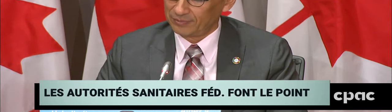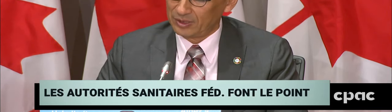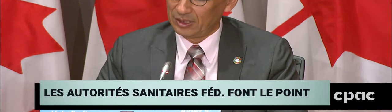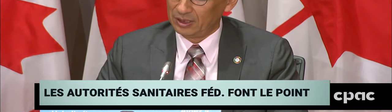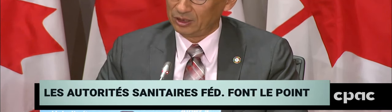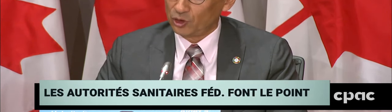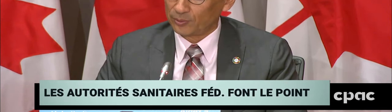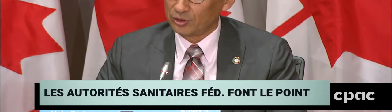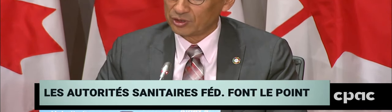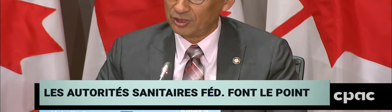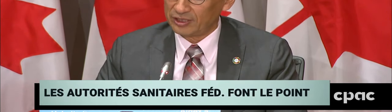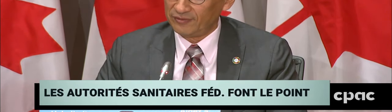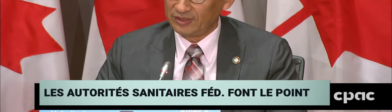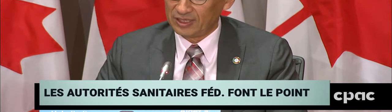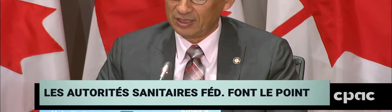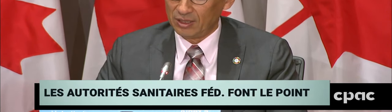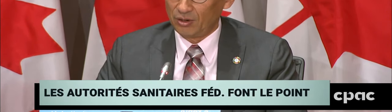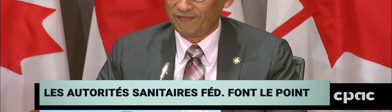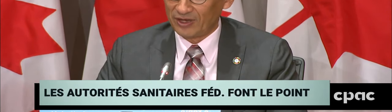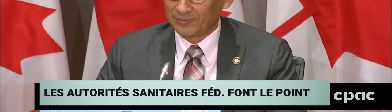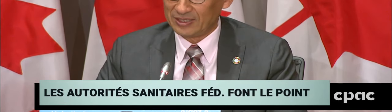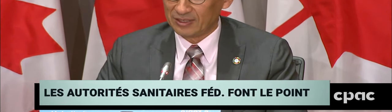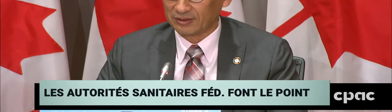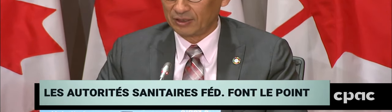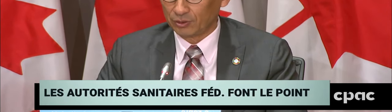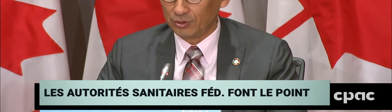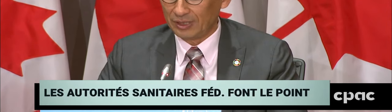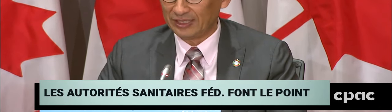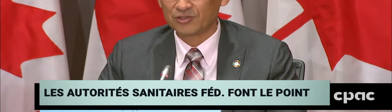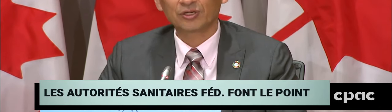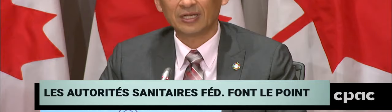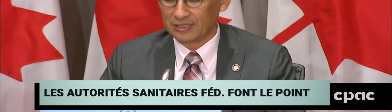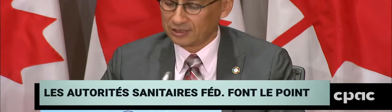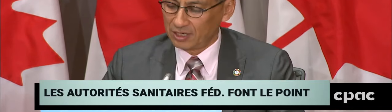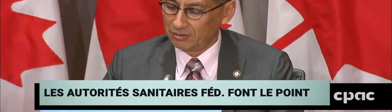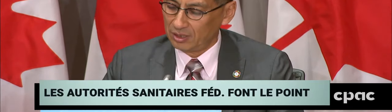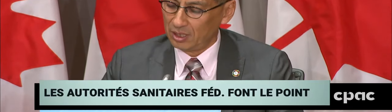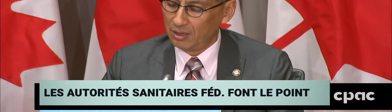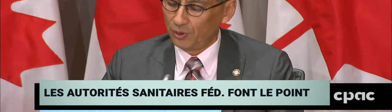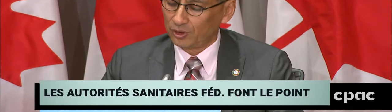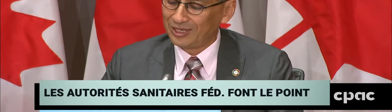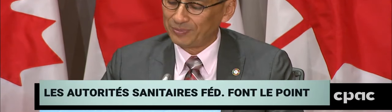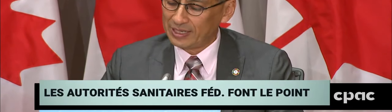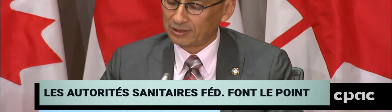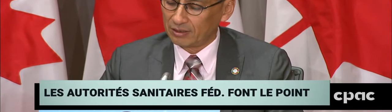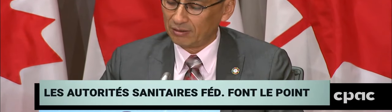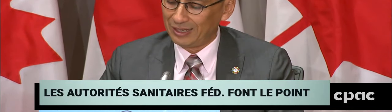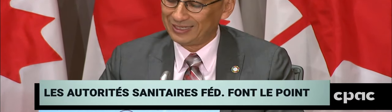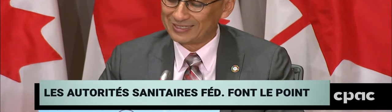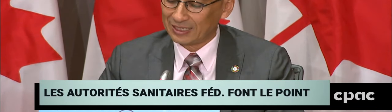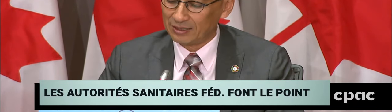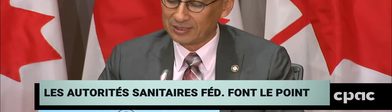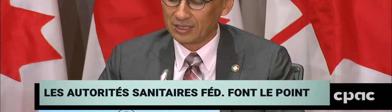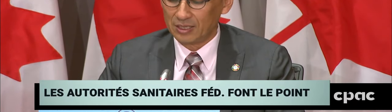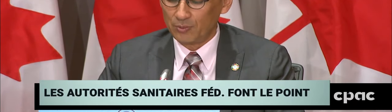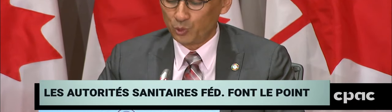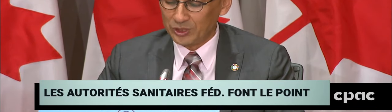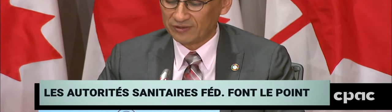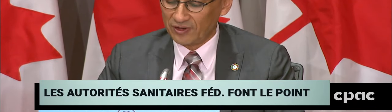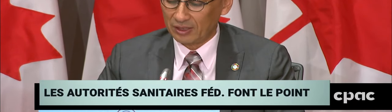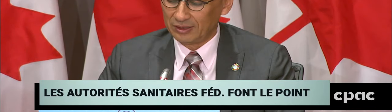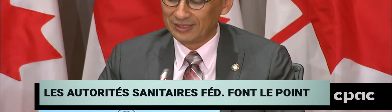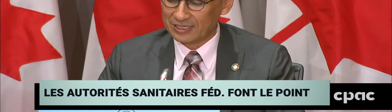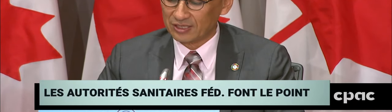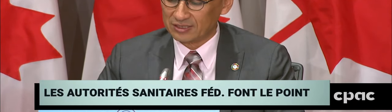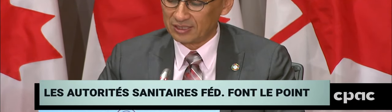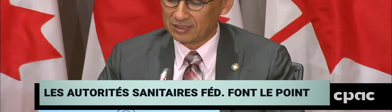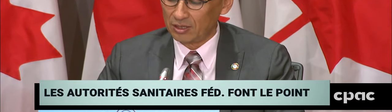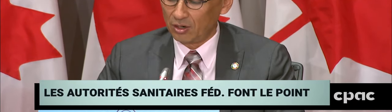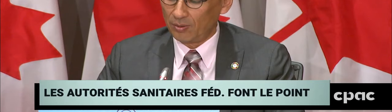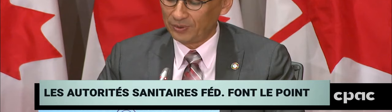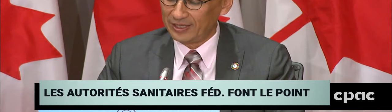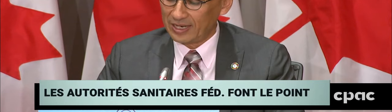THAT ENCOURAGE OUTDOOR SOCIAL